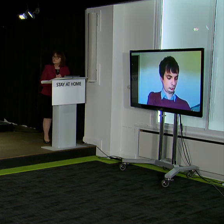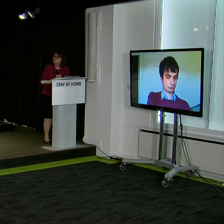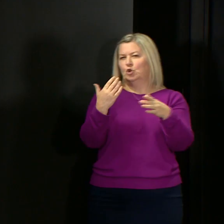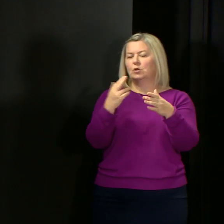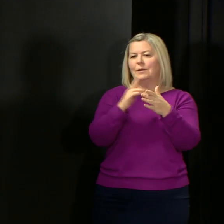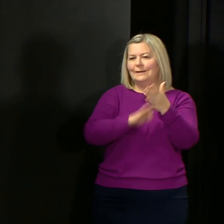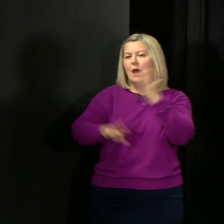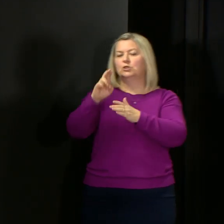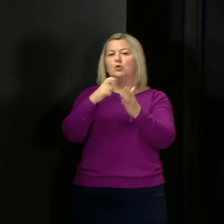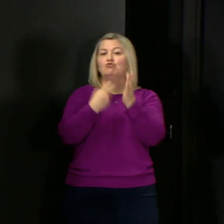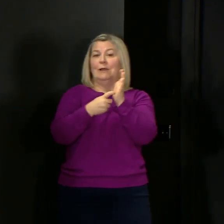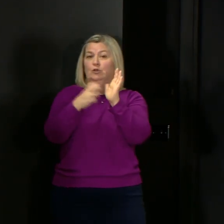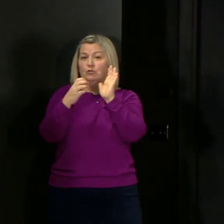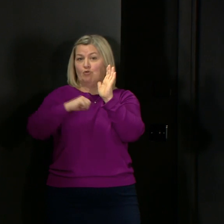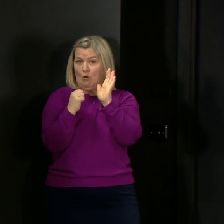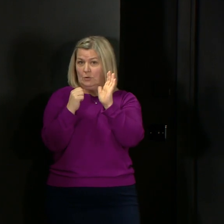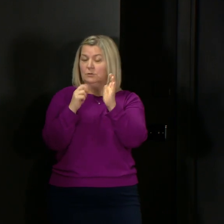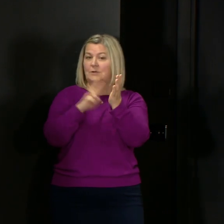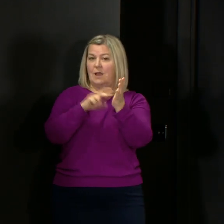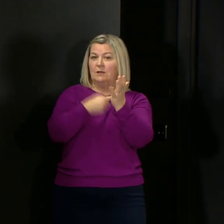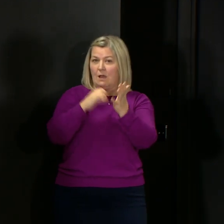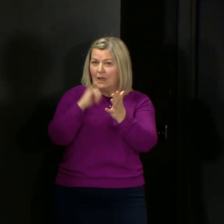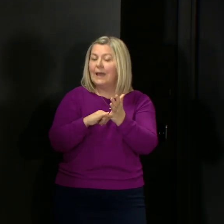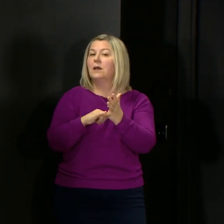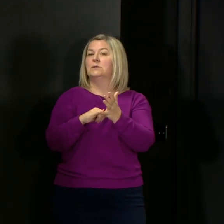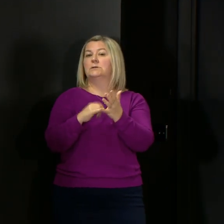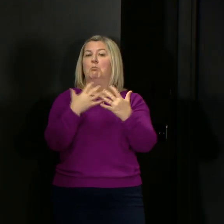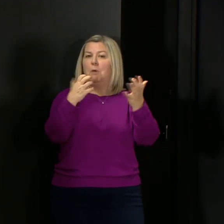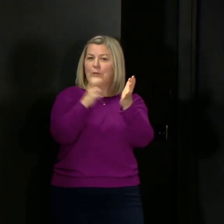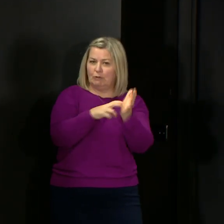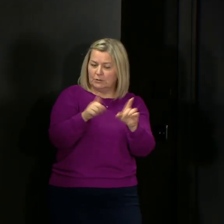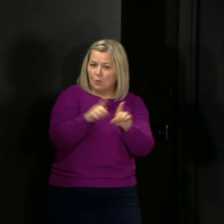Scotland, just to see how exactly we can develop further information on a variety of topics.